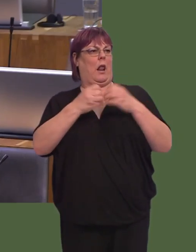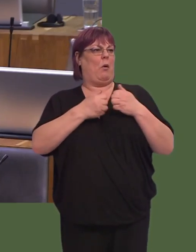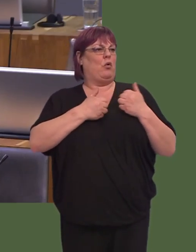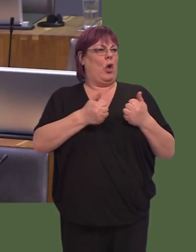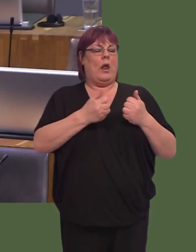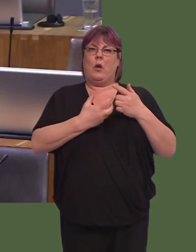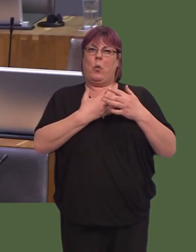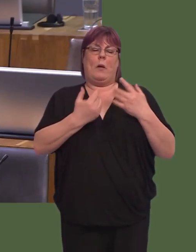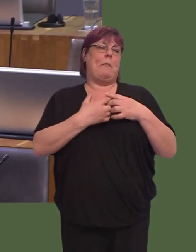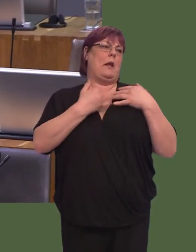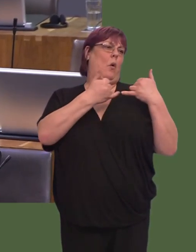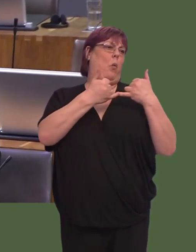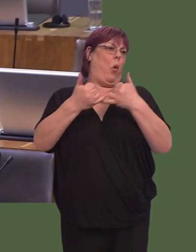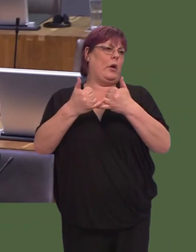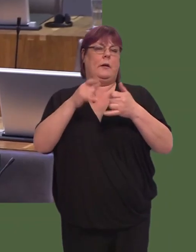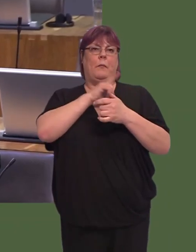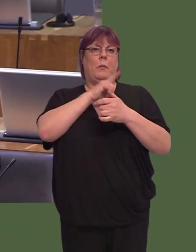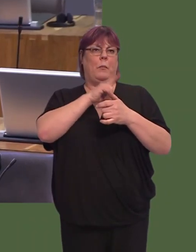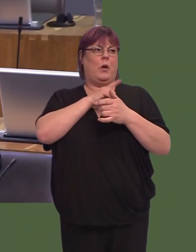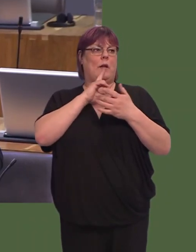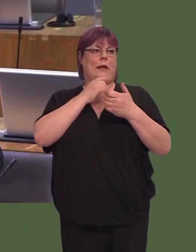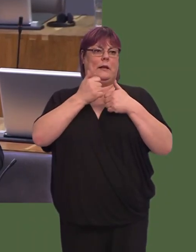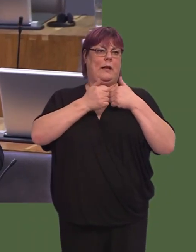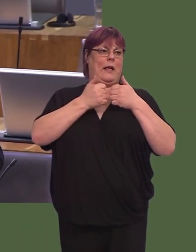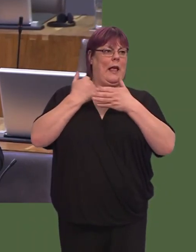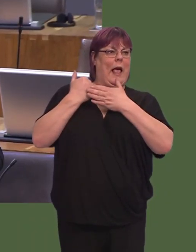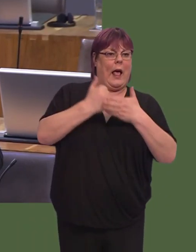the scheme's adherence to the tenets of the Well-being of Future Generations (Wales) Act